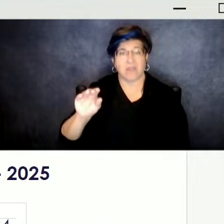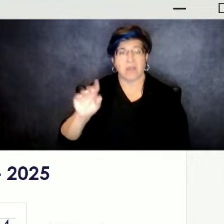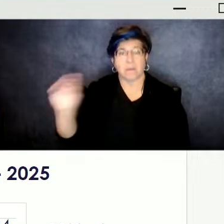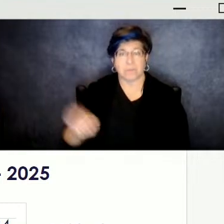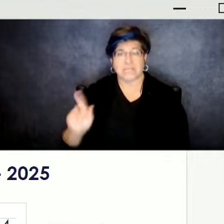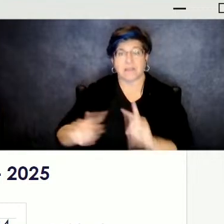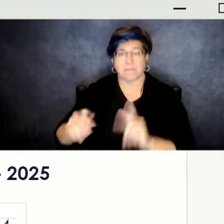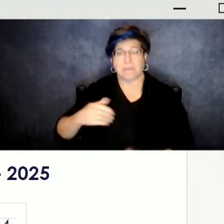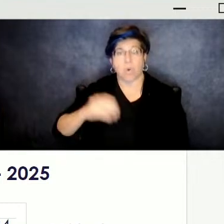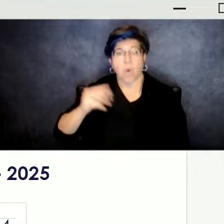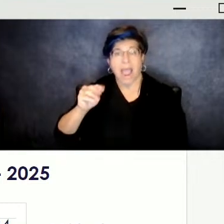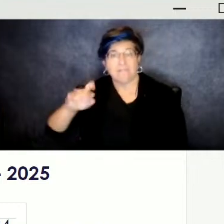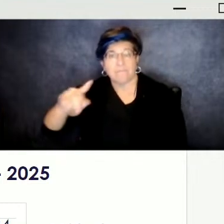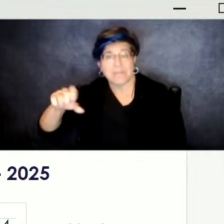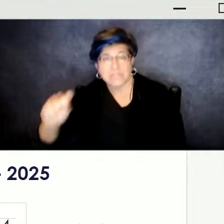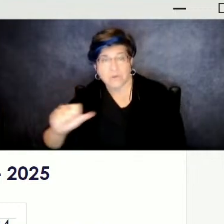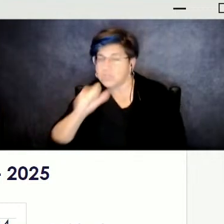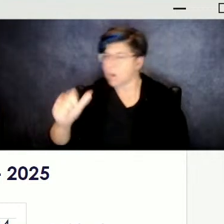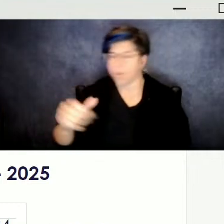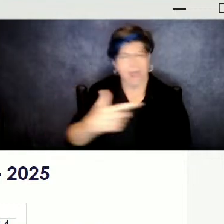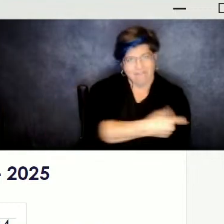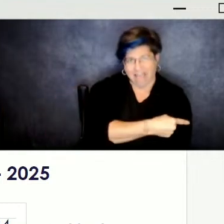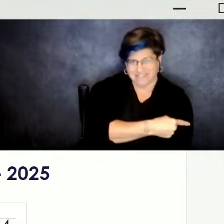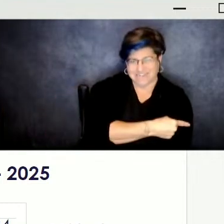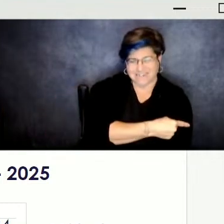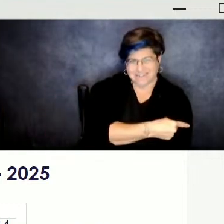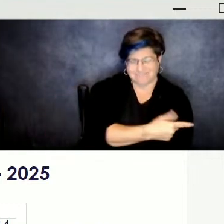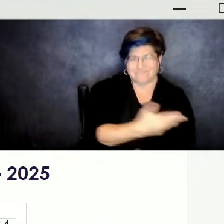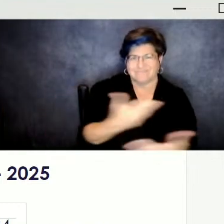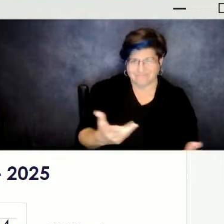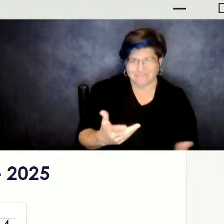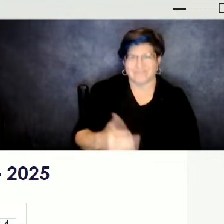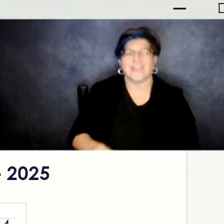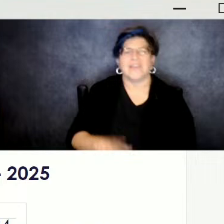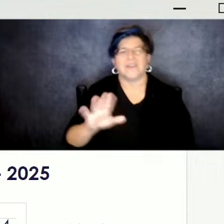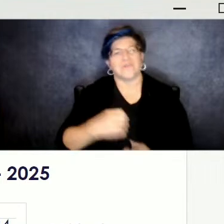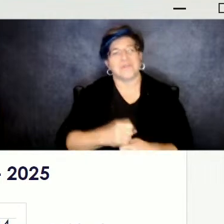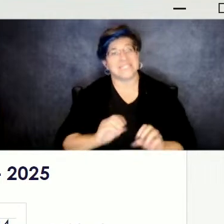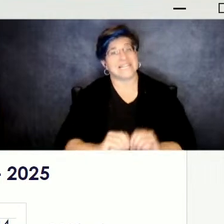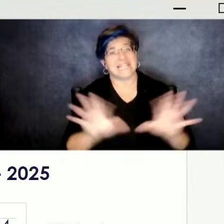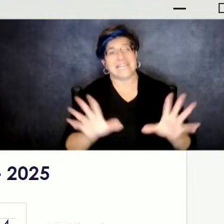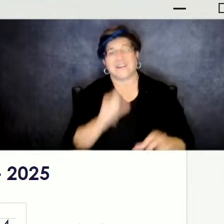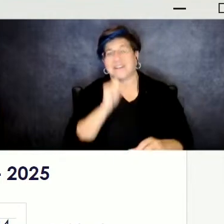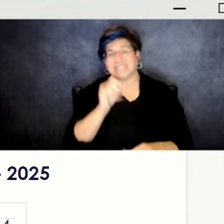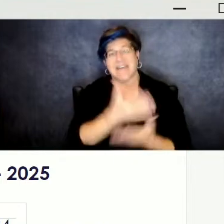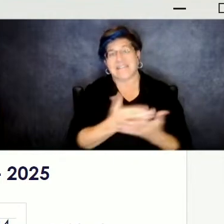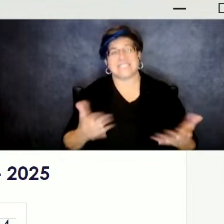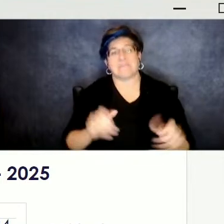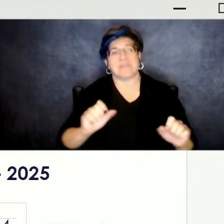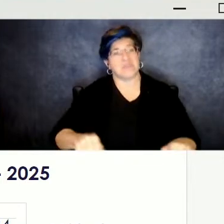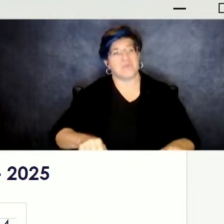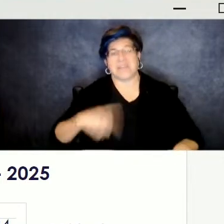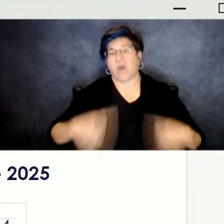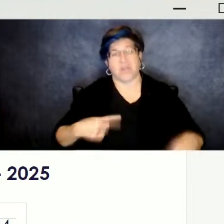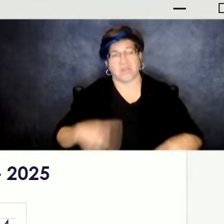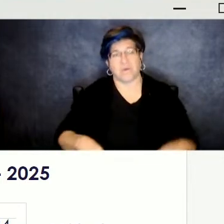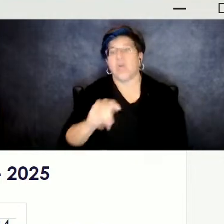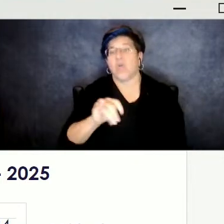EXAMPLE IN SOUTH CAROLINA MORE THAN 95% OF THE FOLKS WITH MEASLES DON'T ARE NOT VACCINATED.